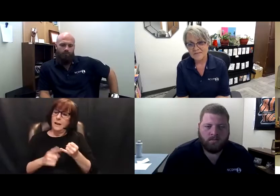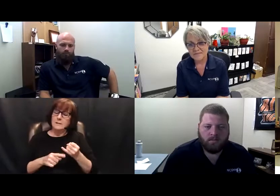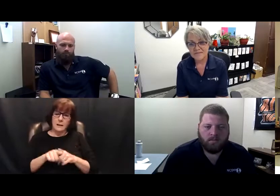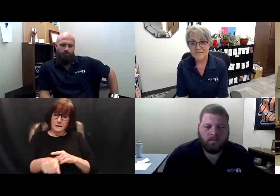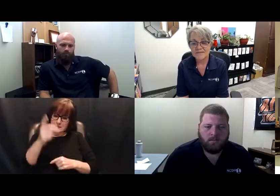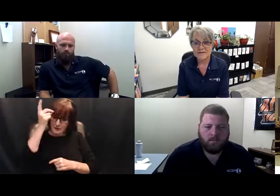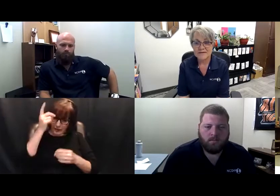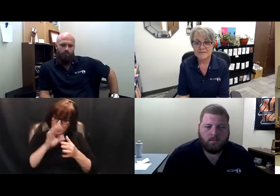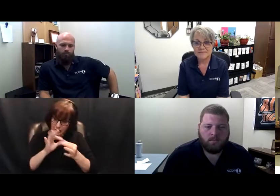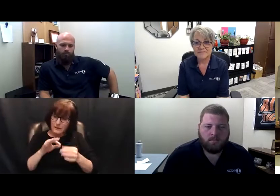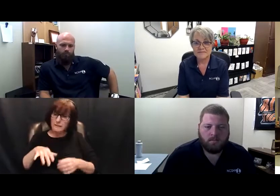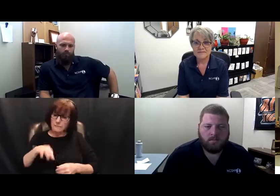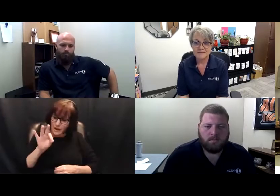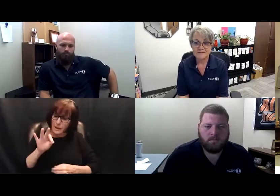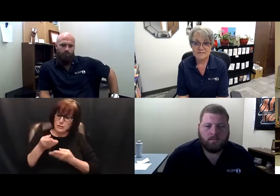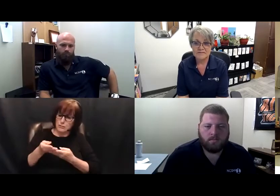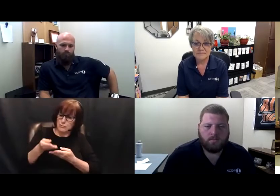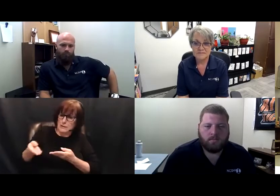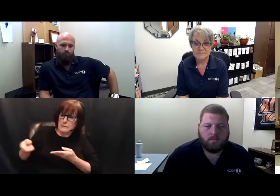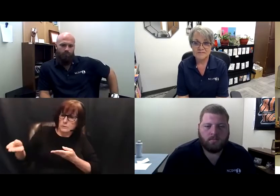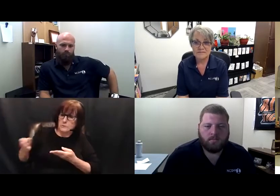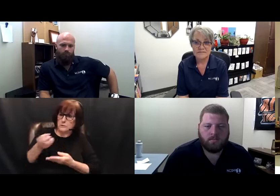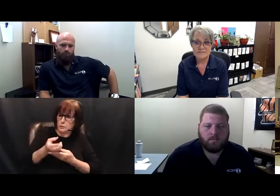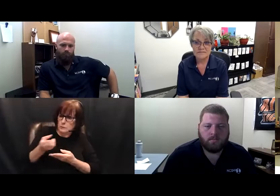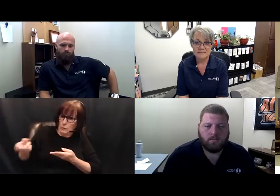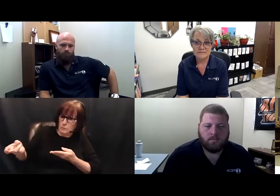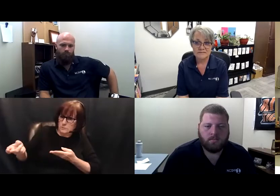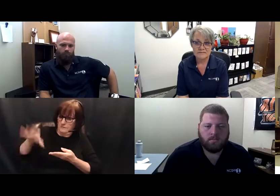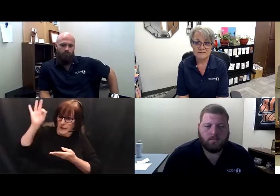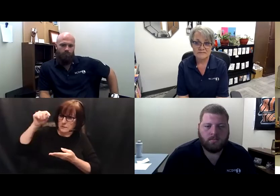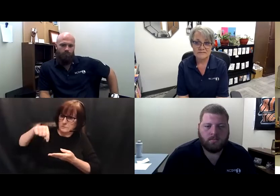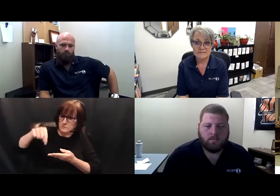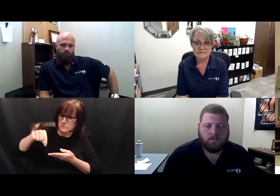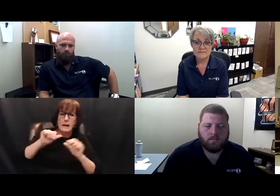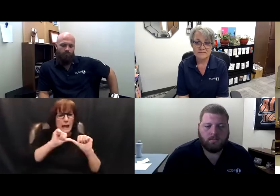find those resources. Those agencies that are able to